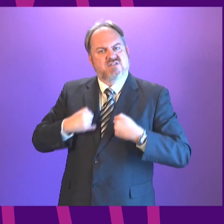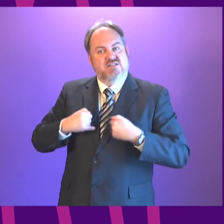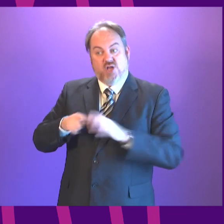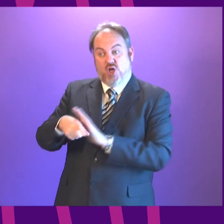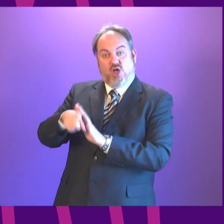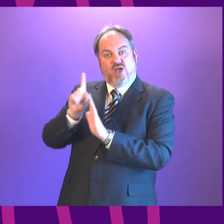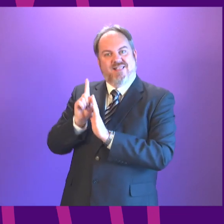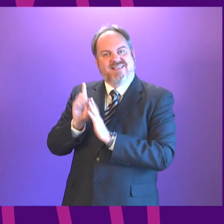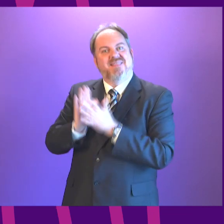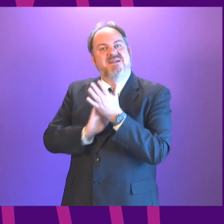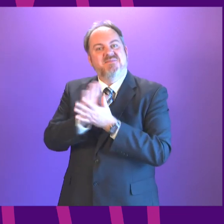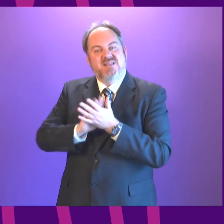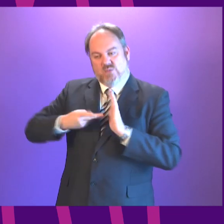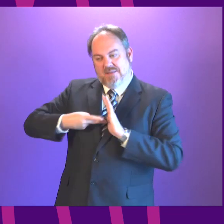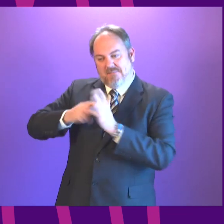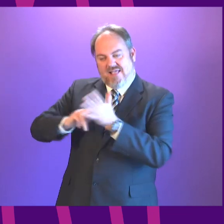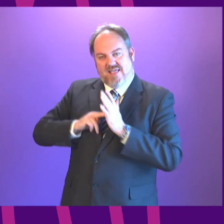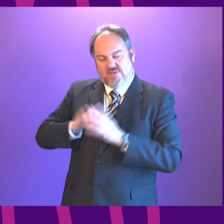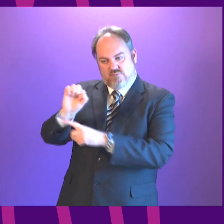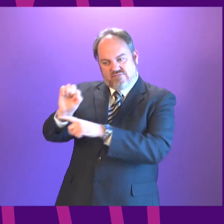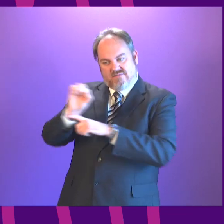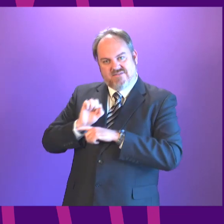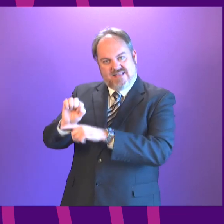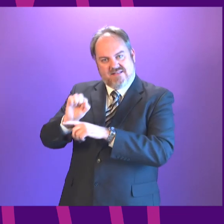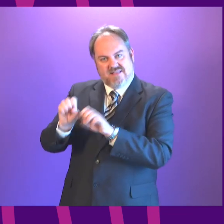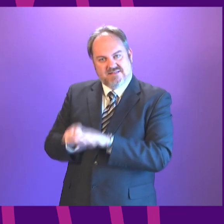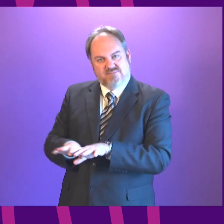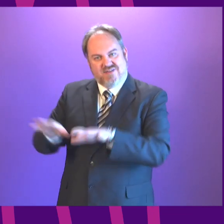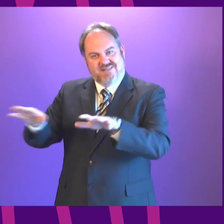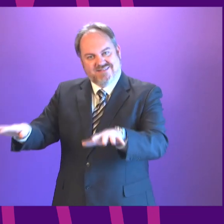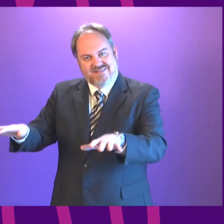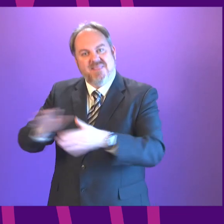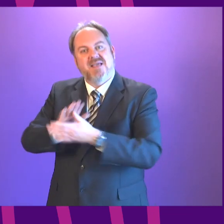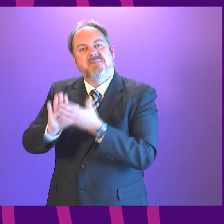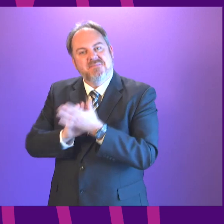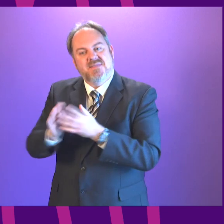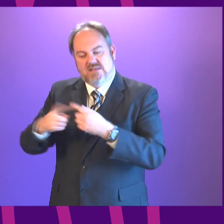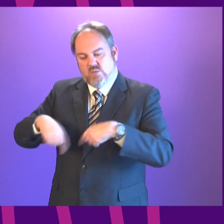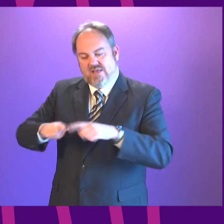to take effective preventative action. By moving quickly, we might be able to minimise